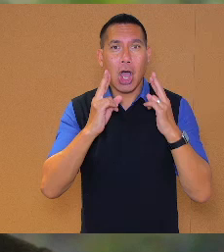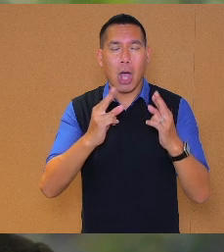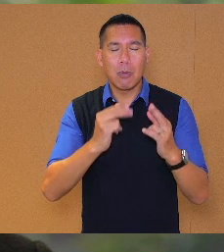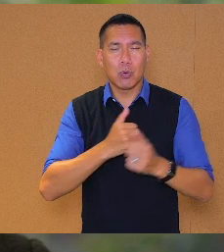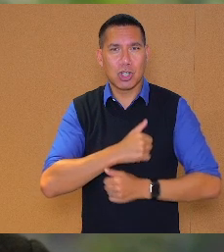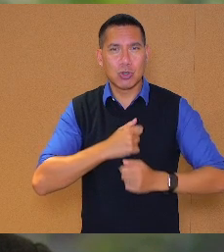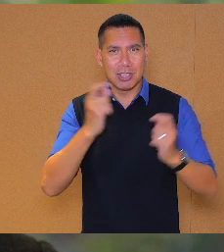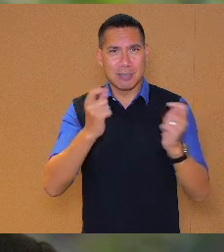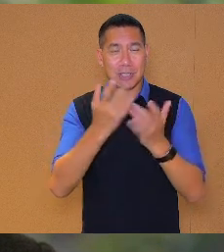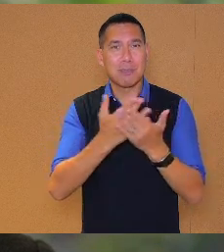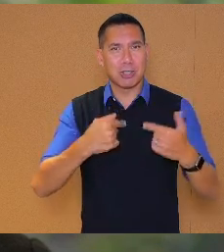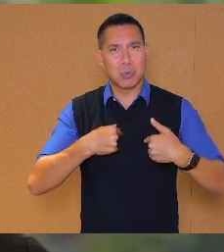and I hope you enjoy the celebration as much as we did.